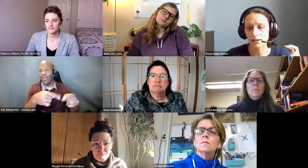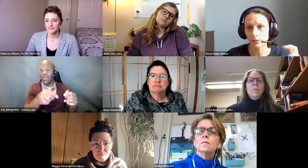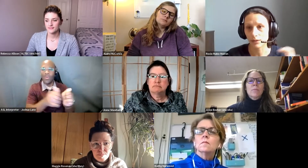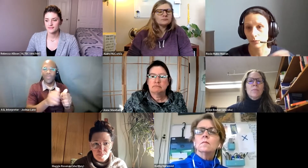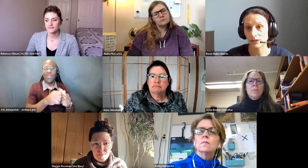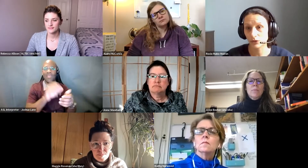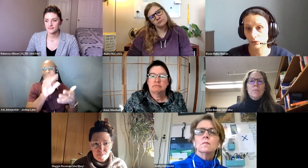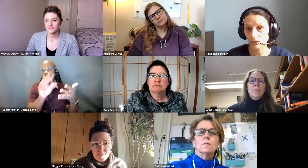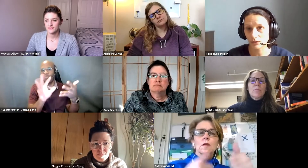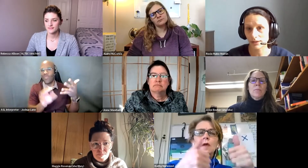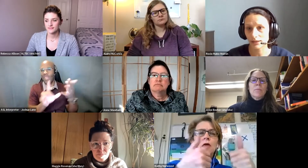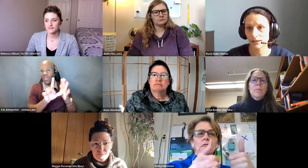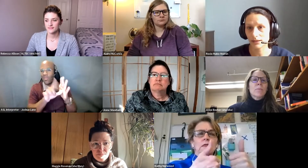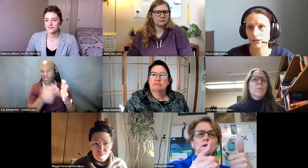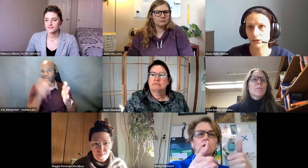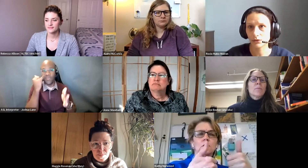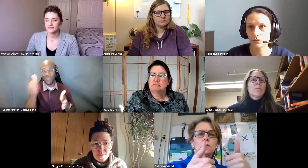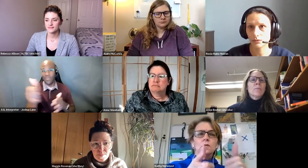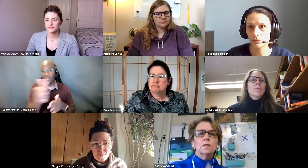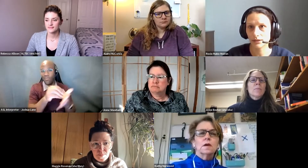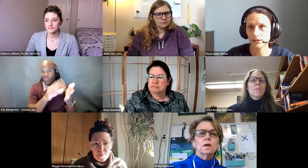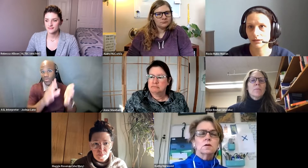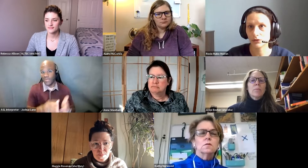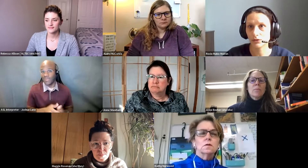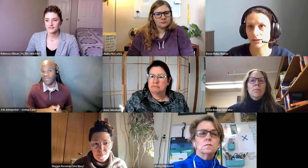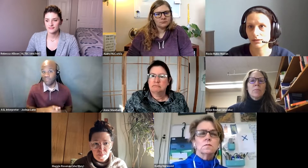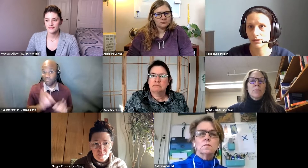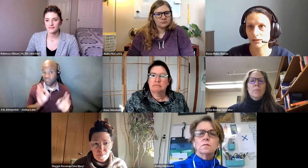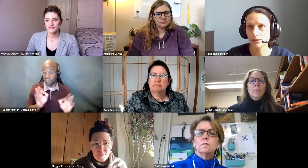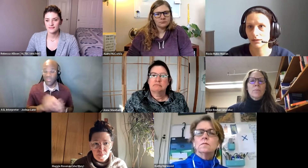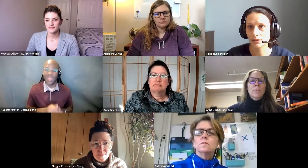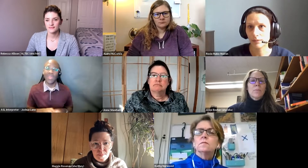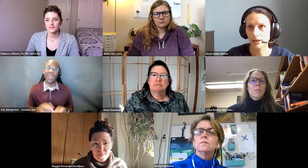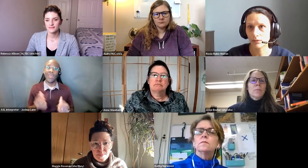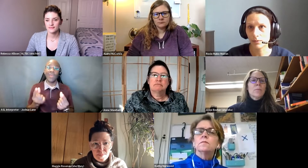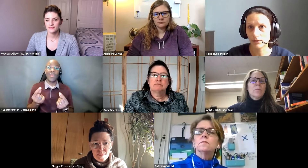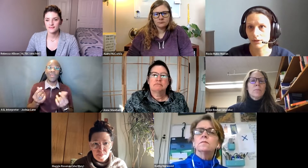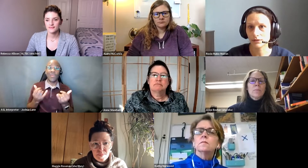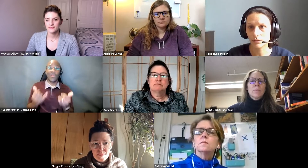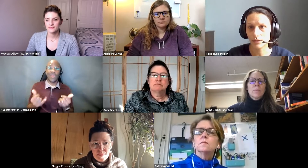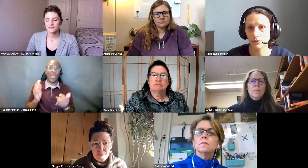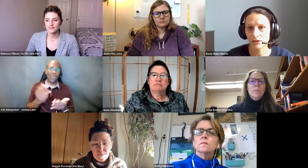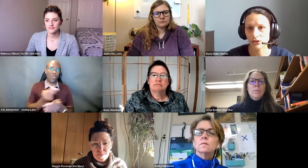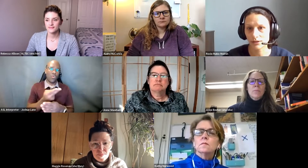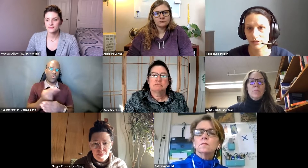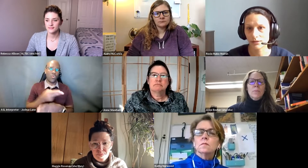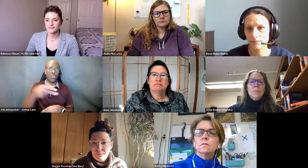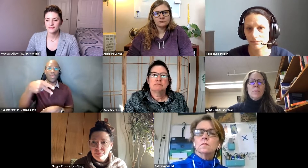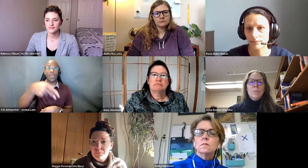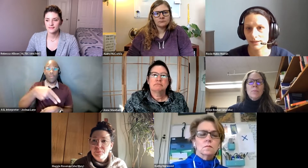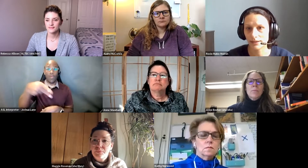What I'm going to do today is to use Powerpoint so I'm going to share my